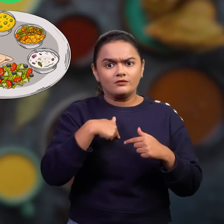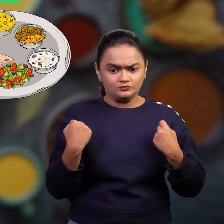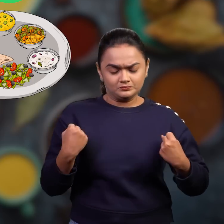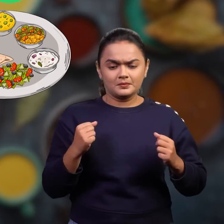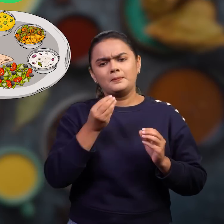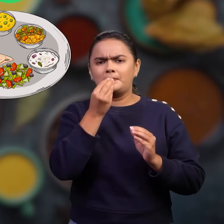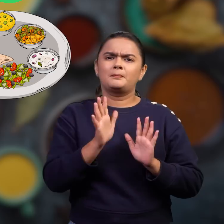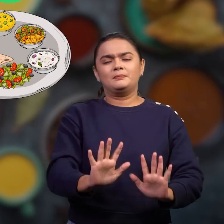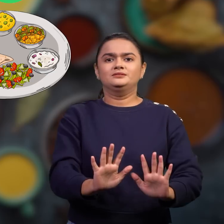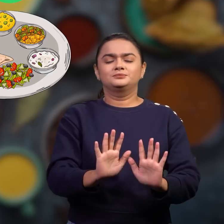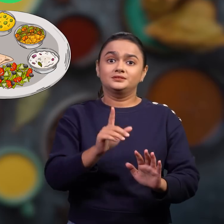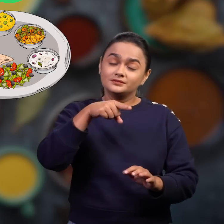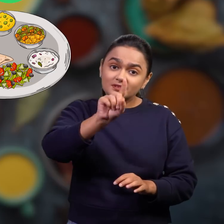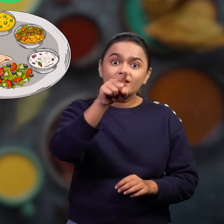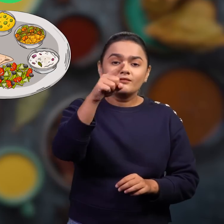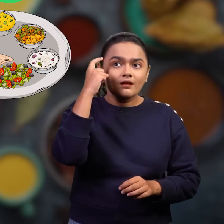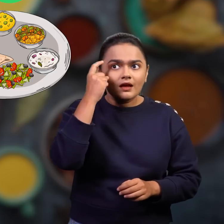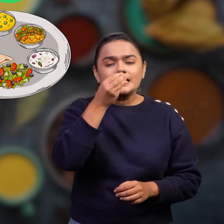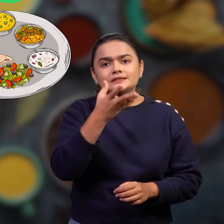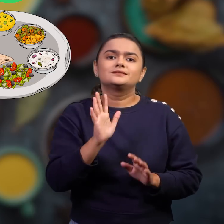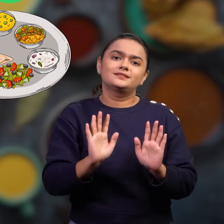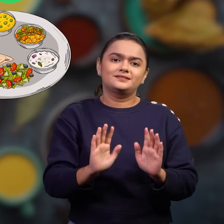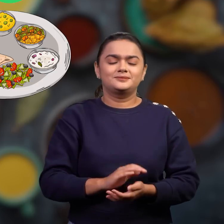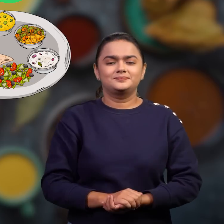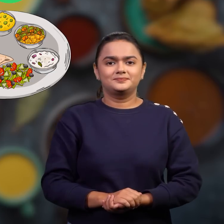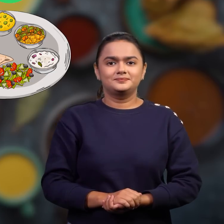Eat only as much as your body needs for strength. This is easy to understand.